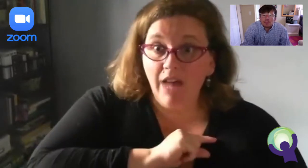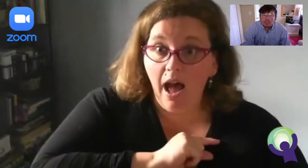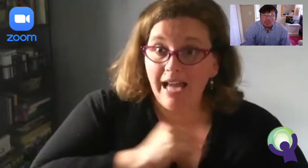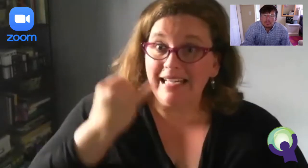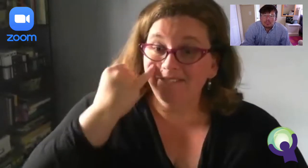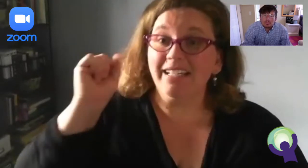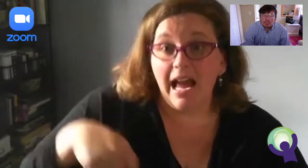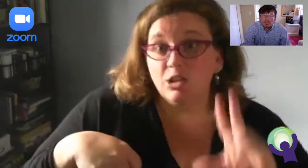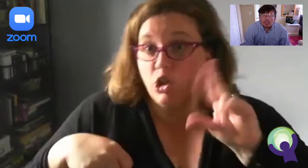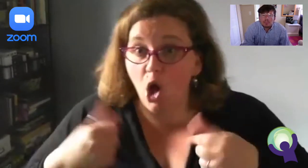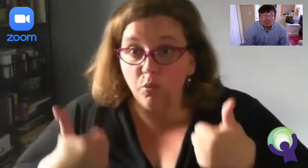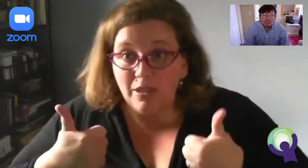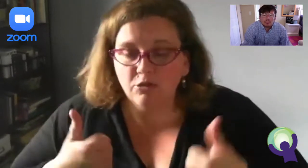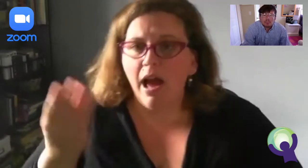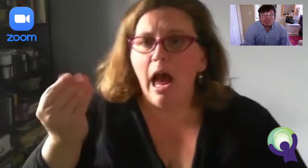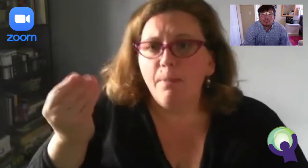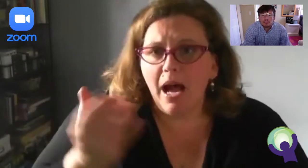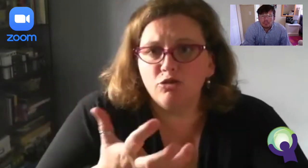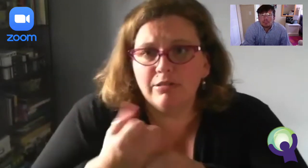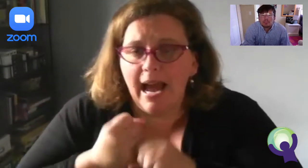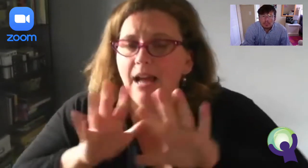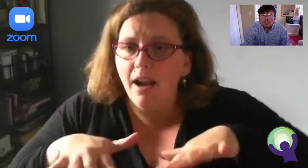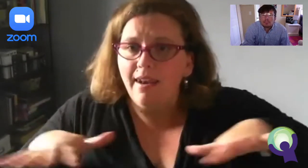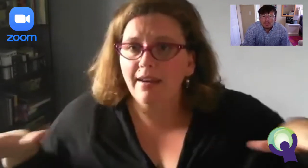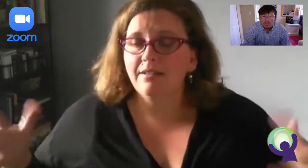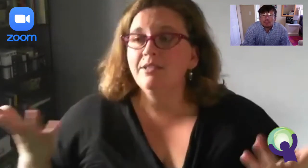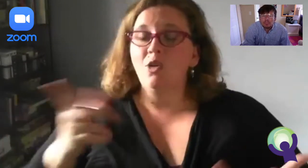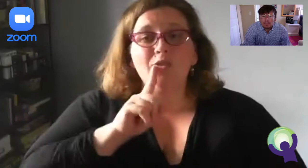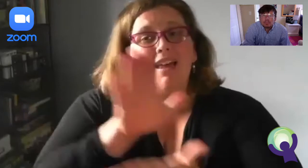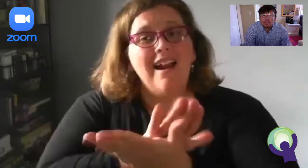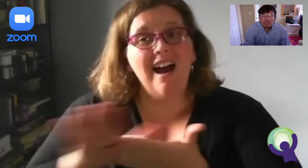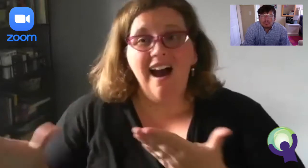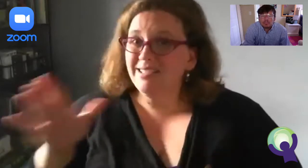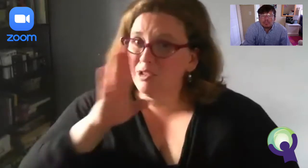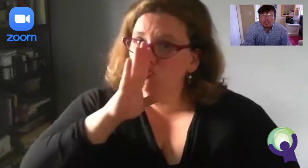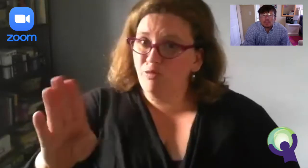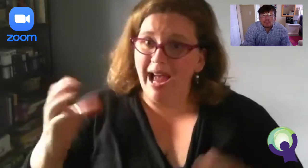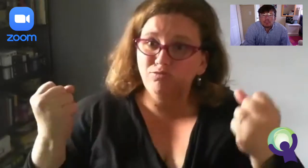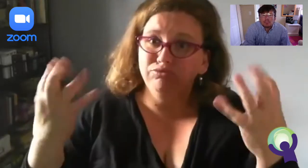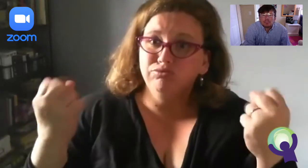they need to go through and figure out if they do qualify and how much money they would receive etc. So it's